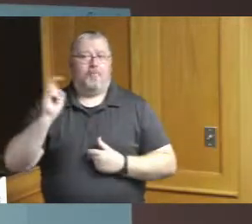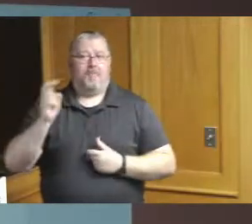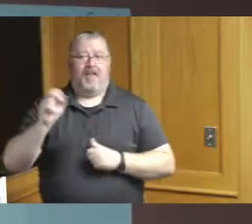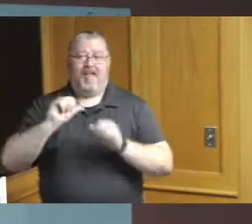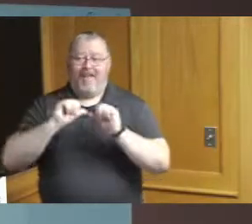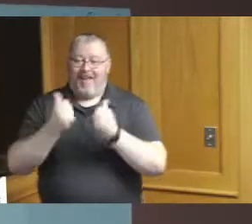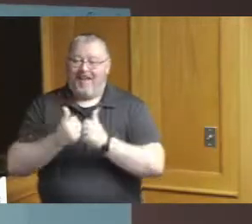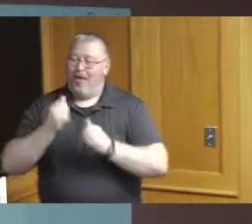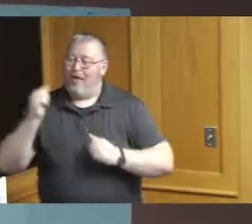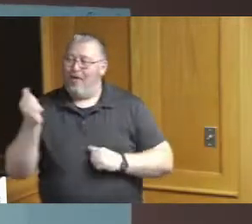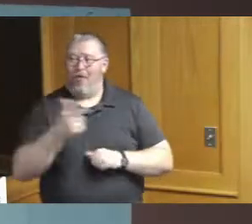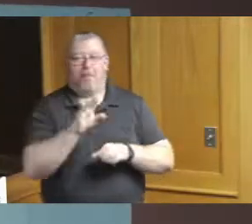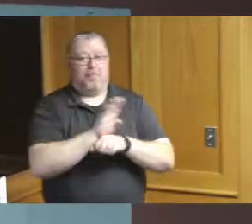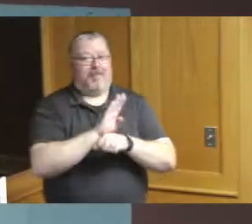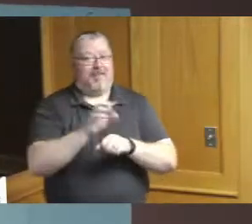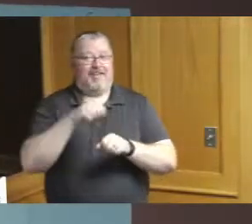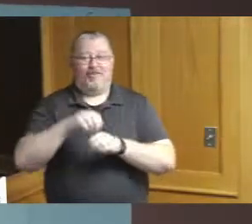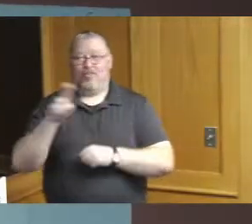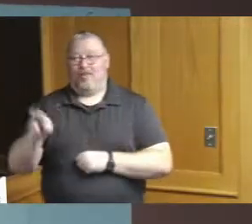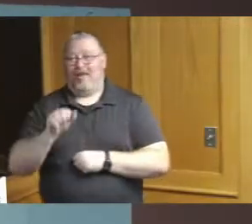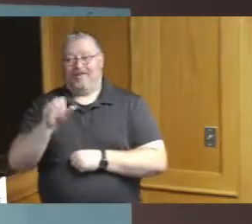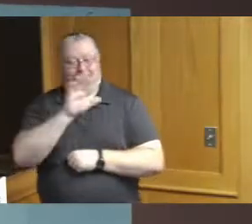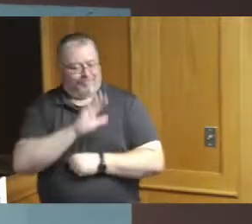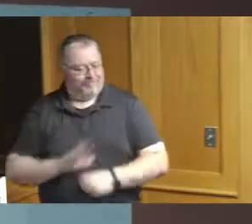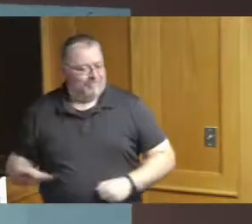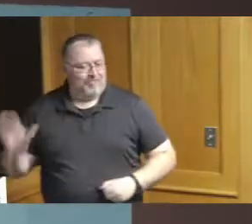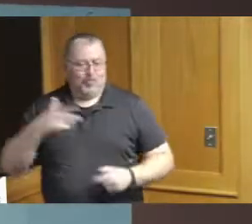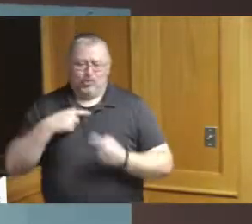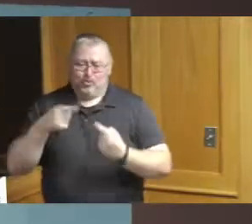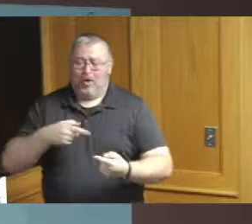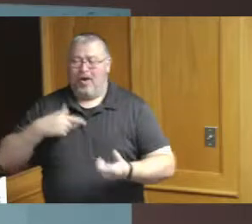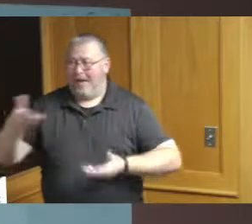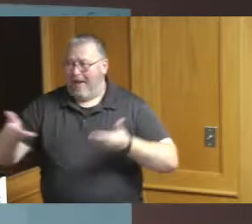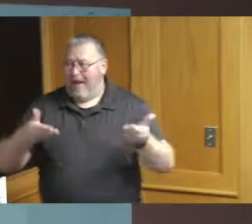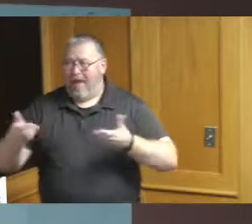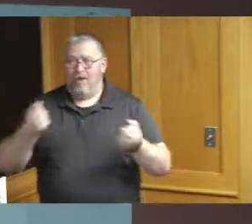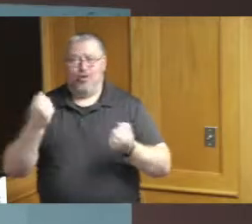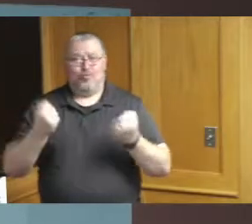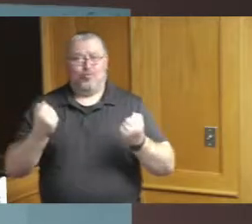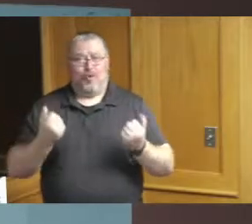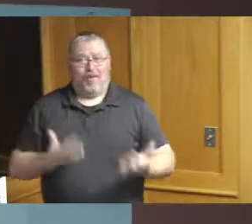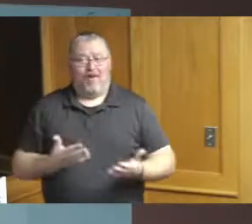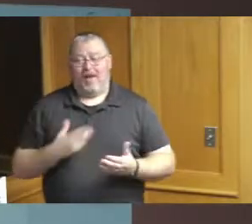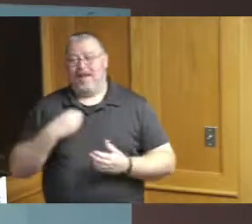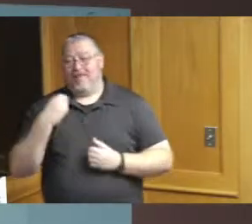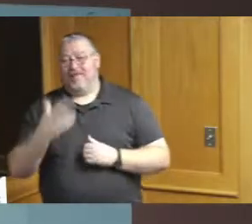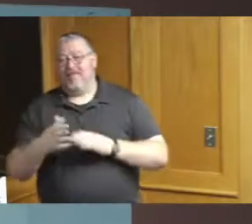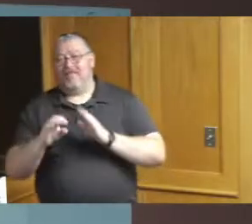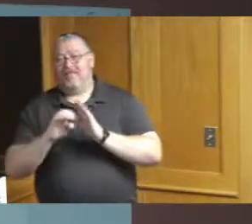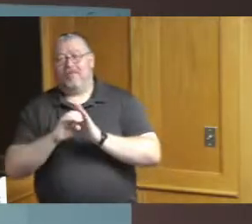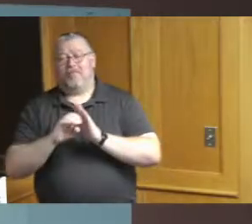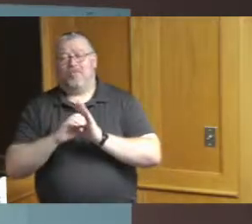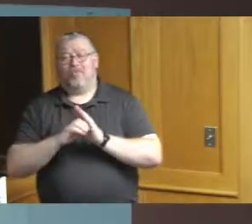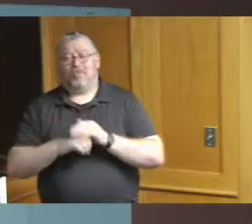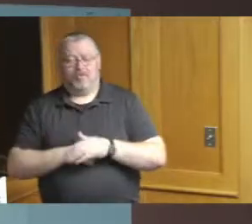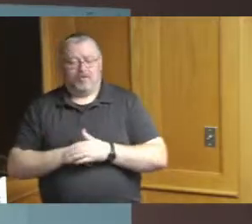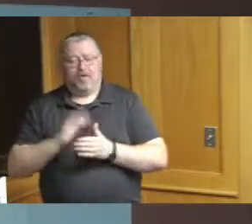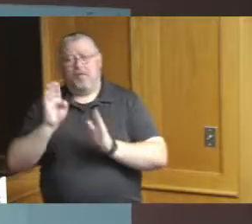business in the country we have struggled to hire operators and to give you a a little background